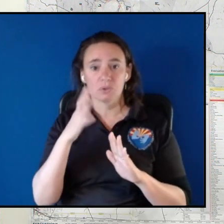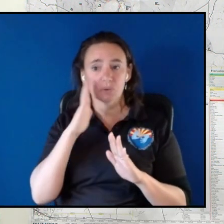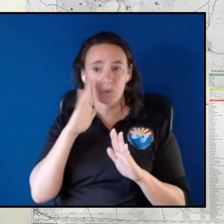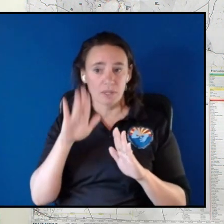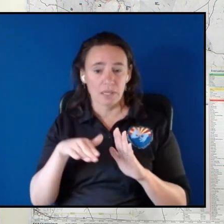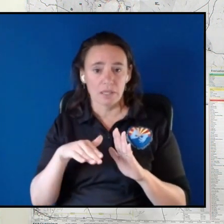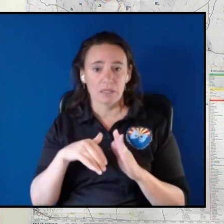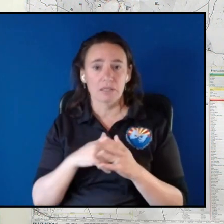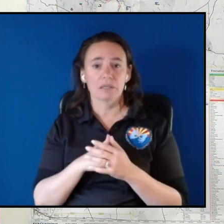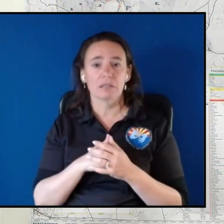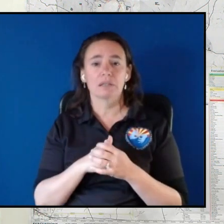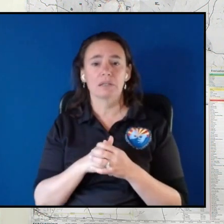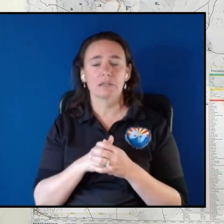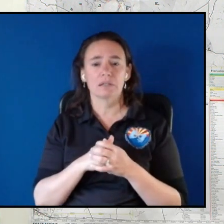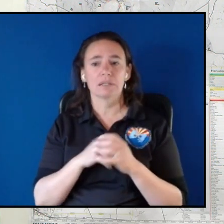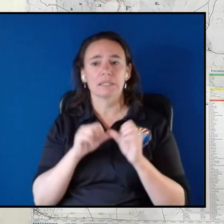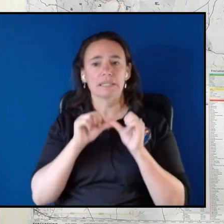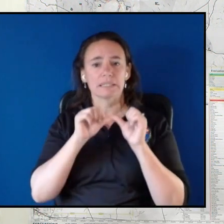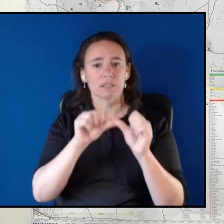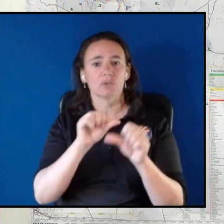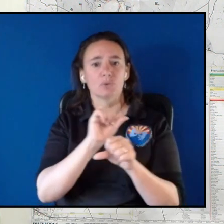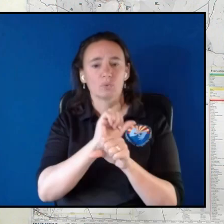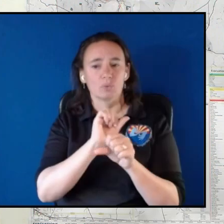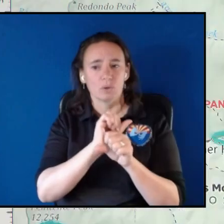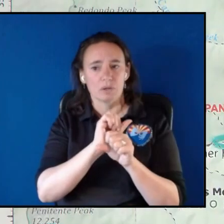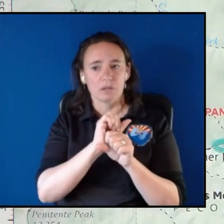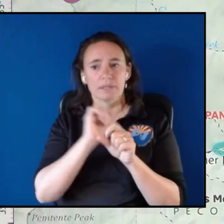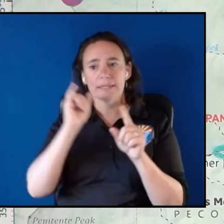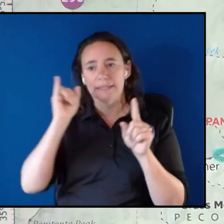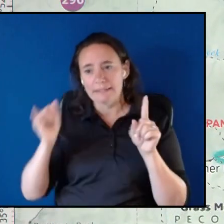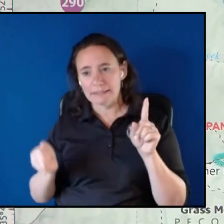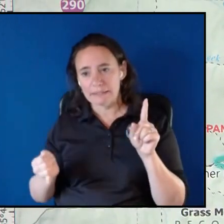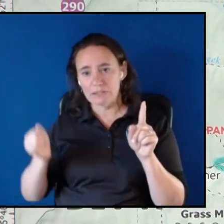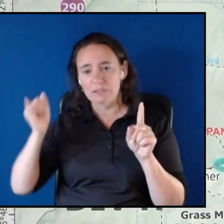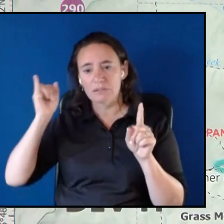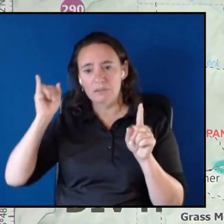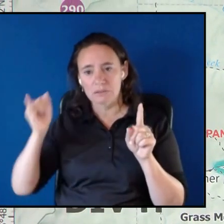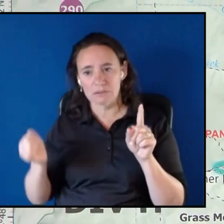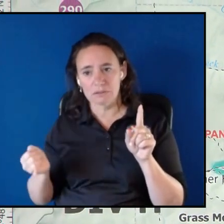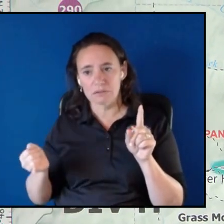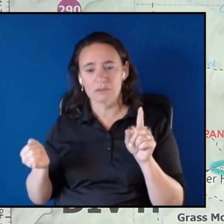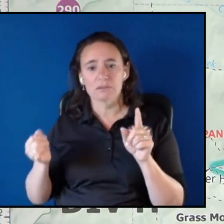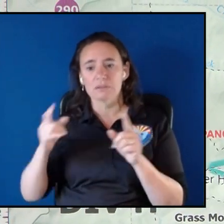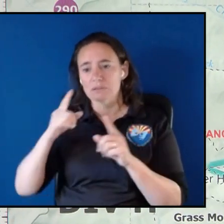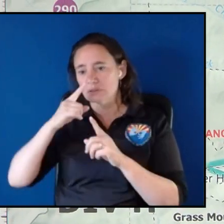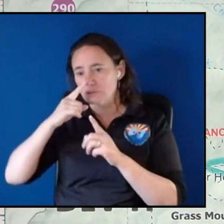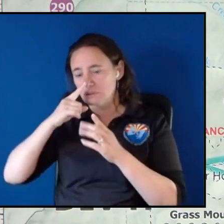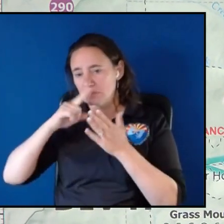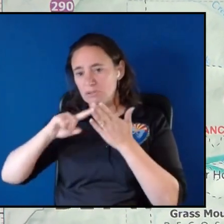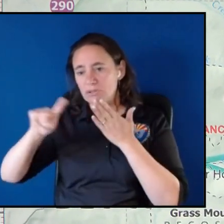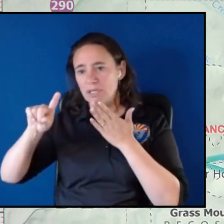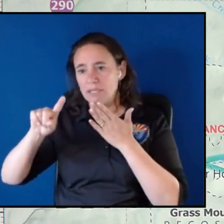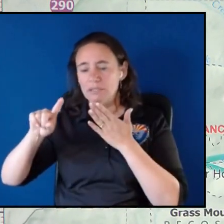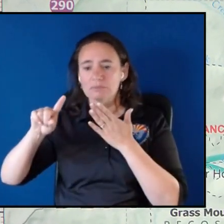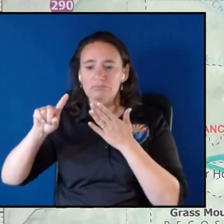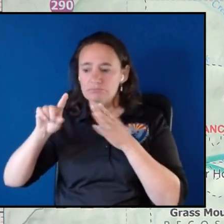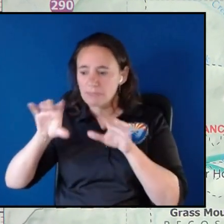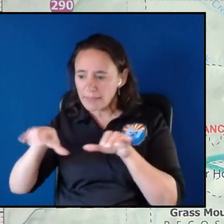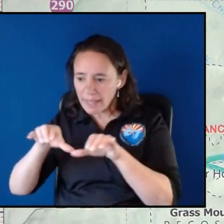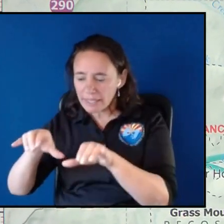continued work in here checking the action up here with the aviation assets and continuing to scout for opportunities to